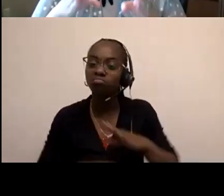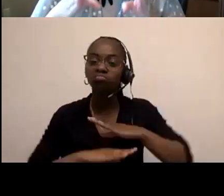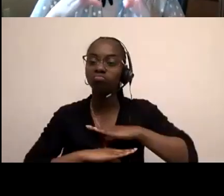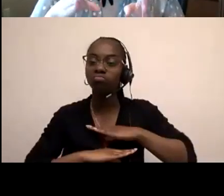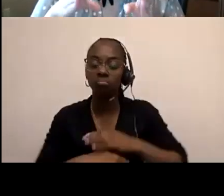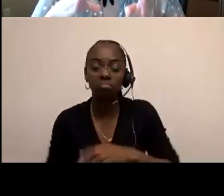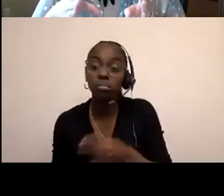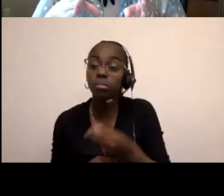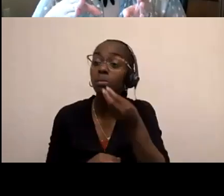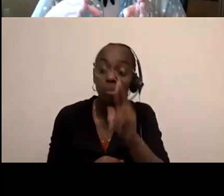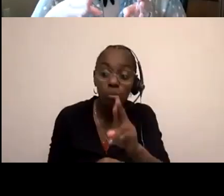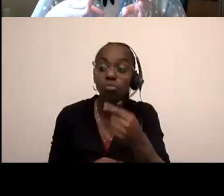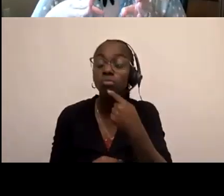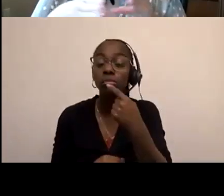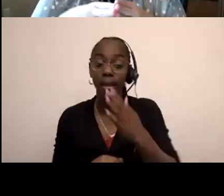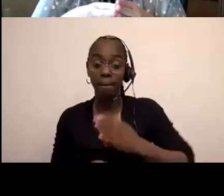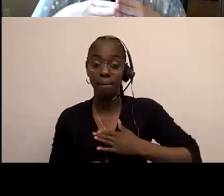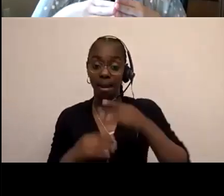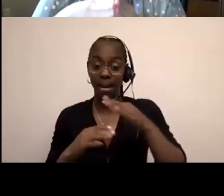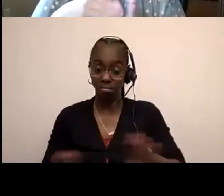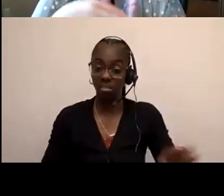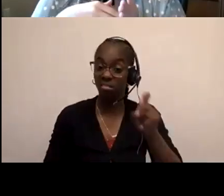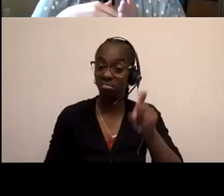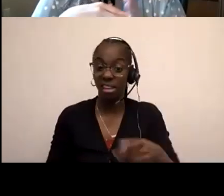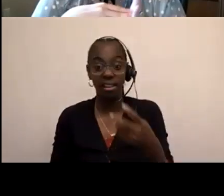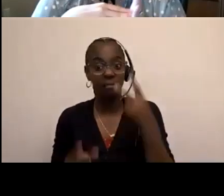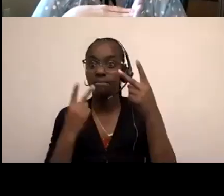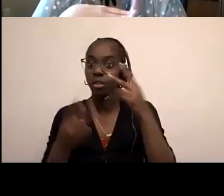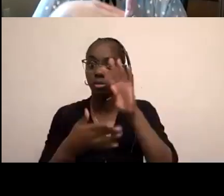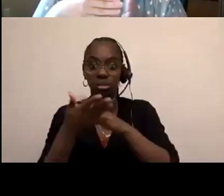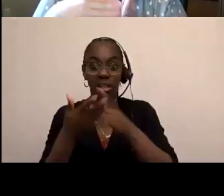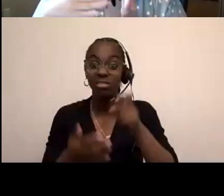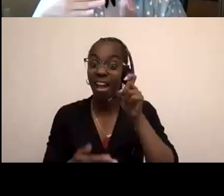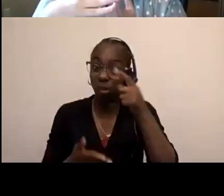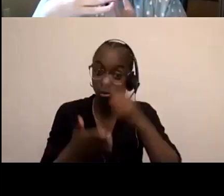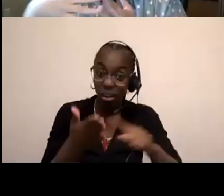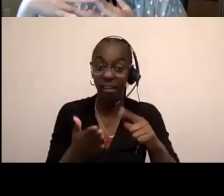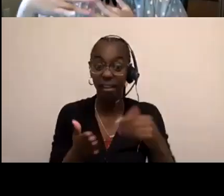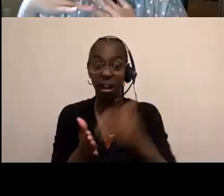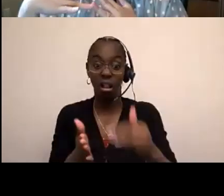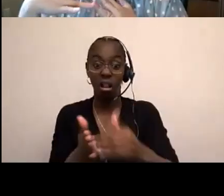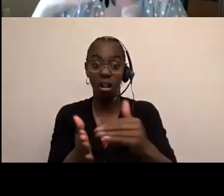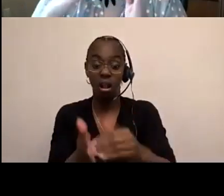NEEDS VISUAL SCHEDULE AND I HAVE TO CHECK IN ON THEM OFTEN TO HELP THEM KEEP ON TRACK